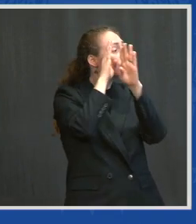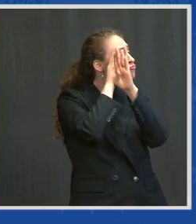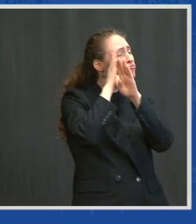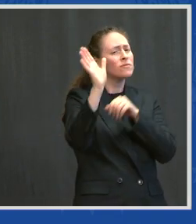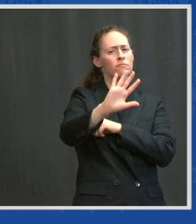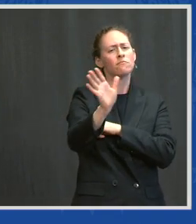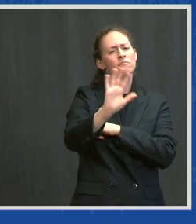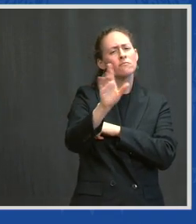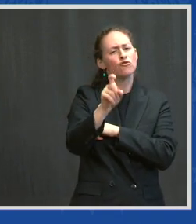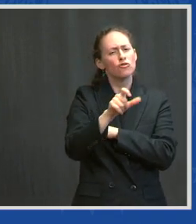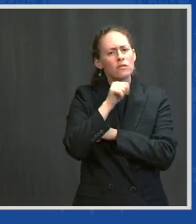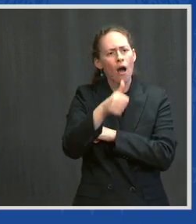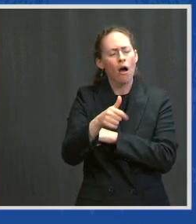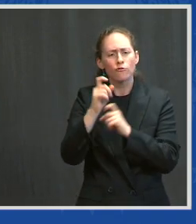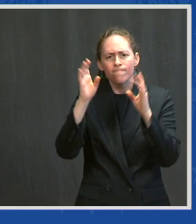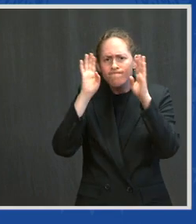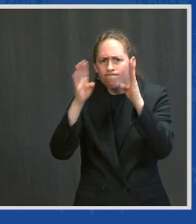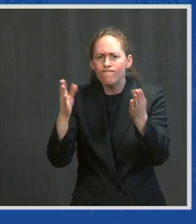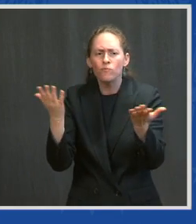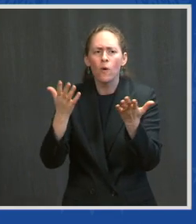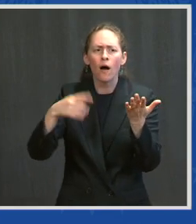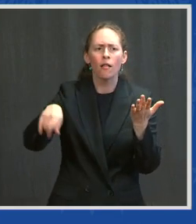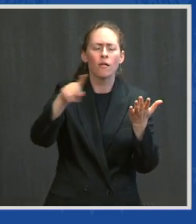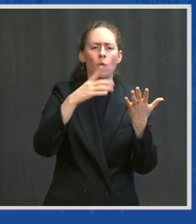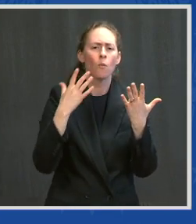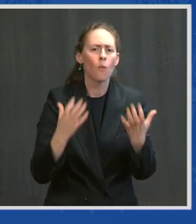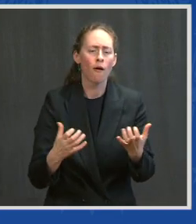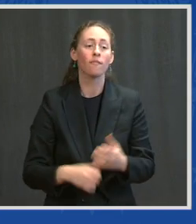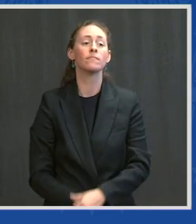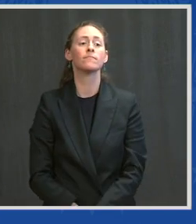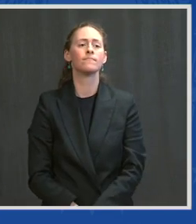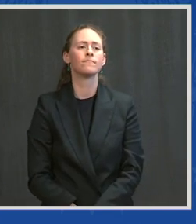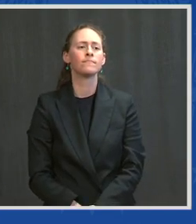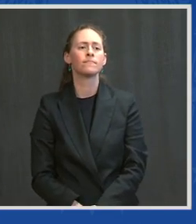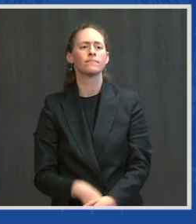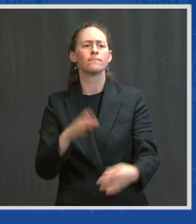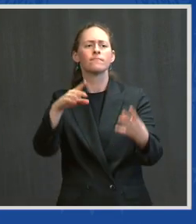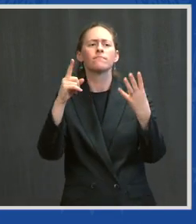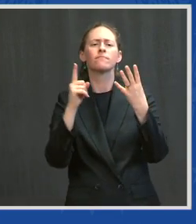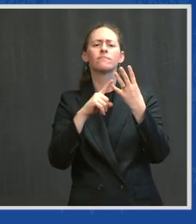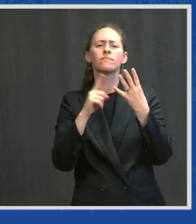These are local programs that utilize trusted messengers and community members and leaders